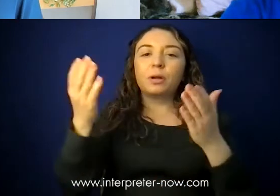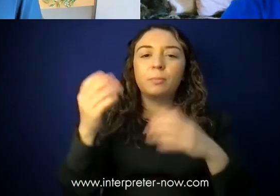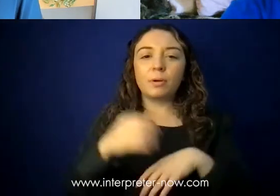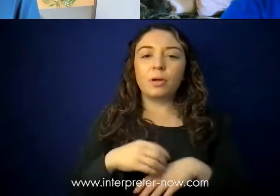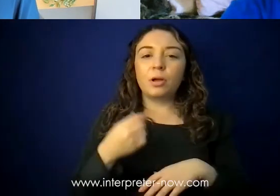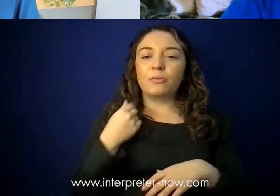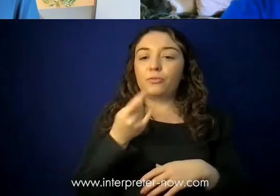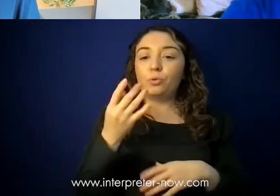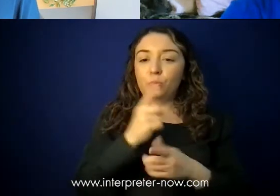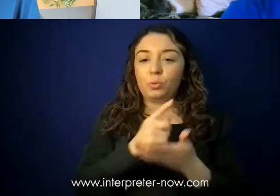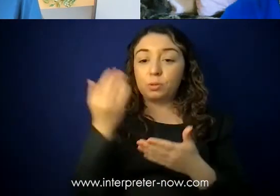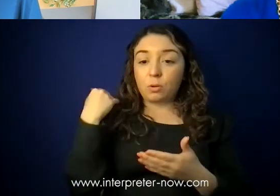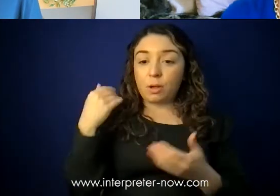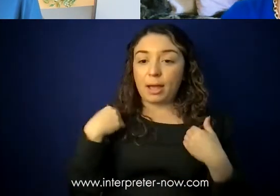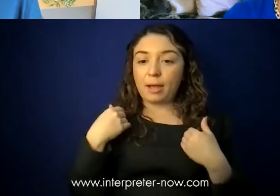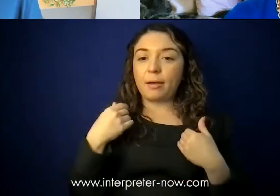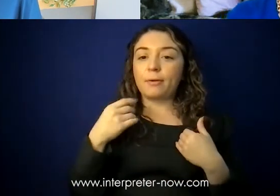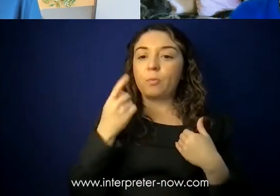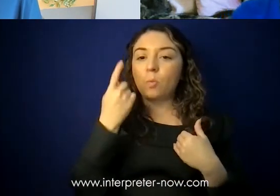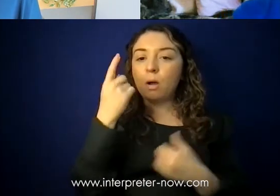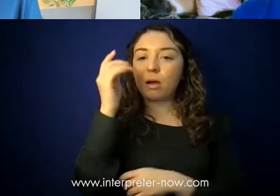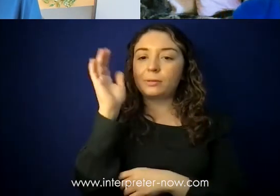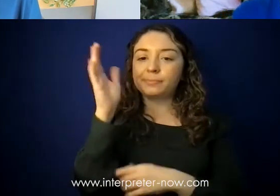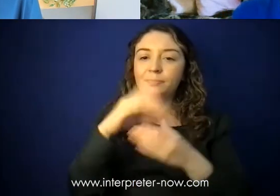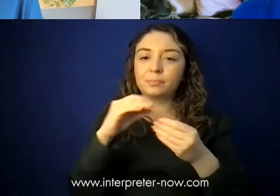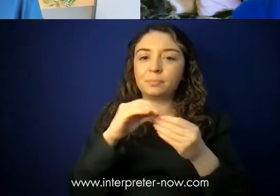talk to your boss about race.